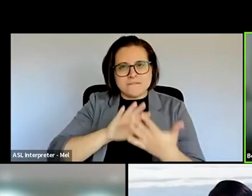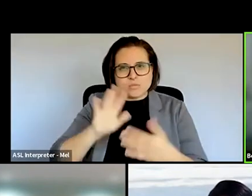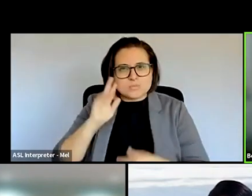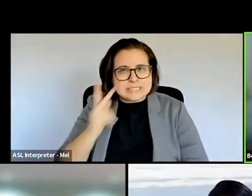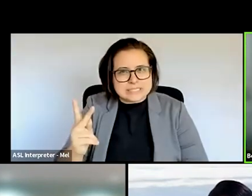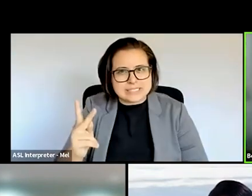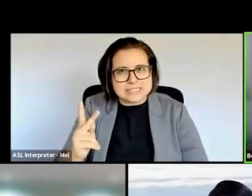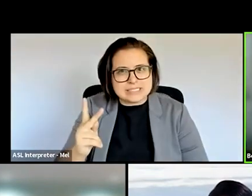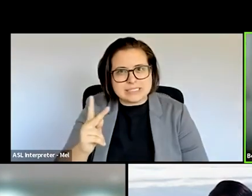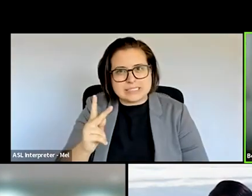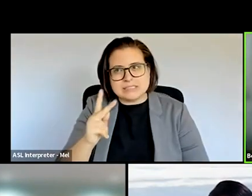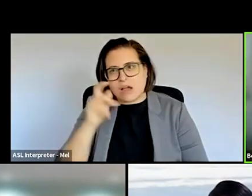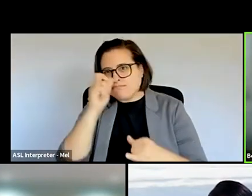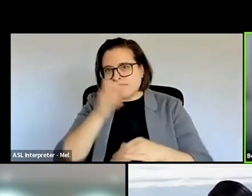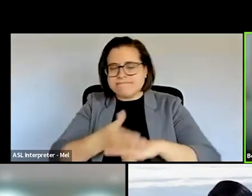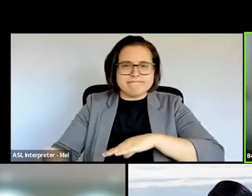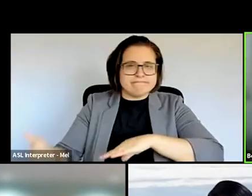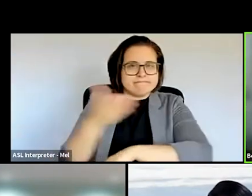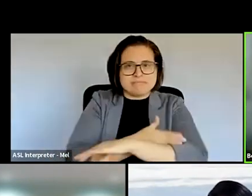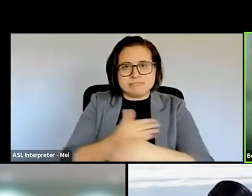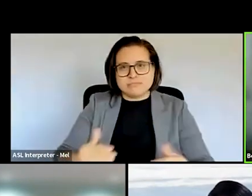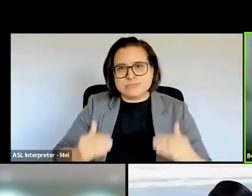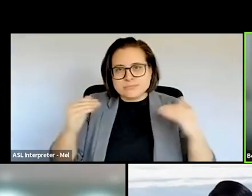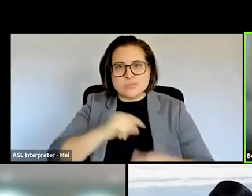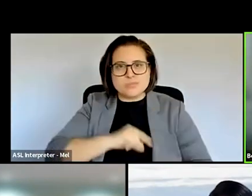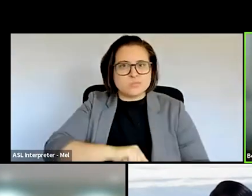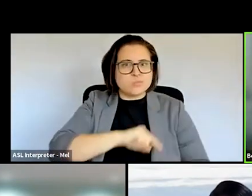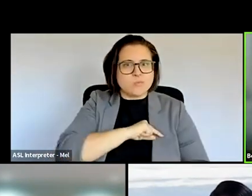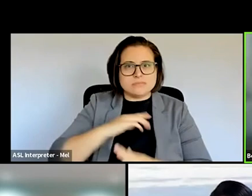it's advanced and how improved the quality is and where we're going in 20 years from